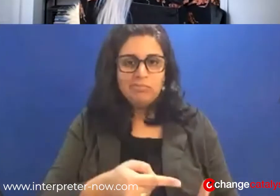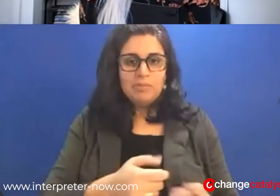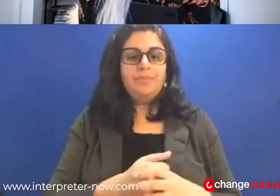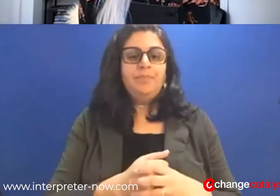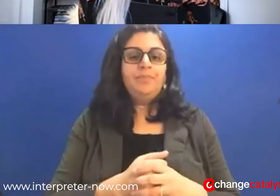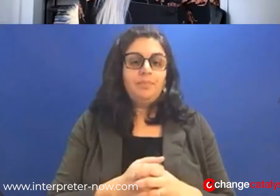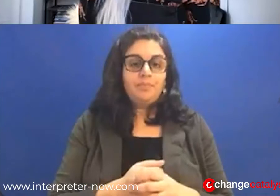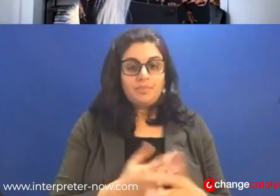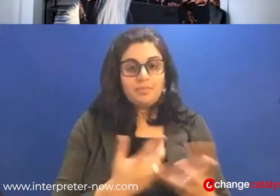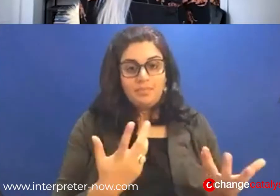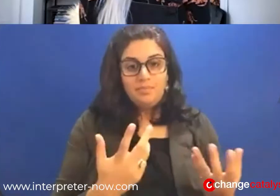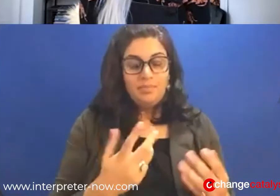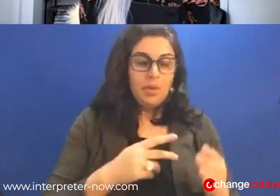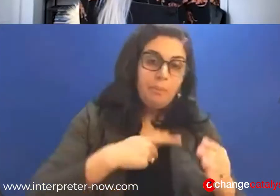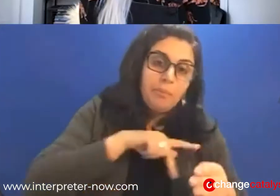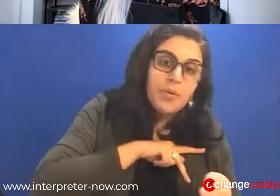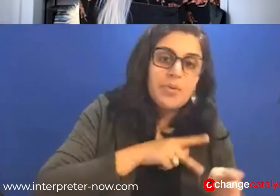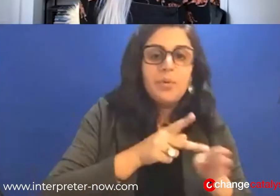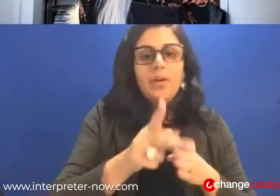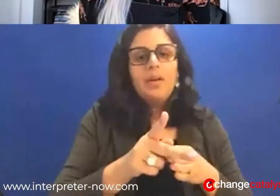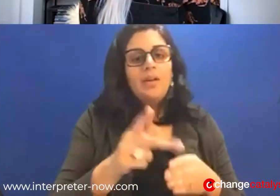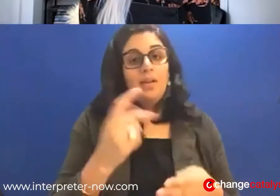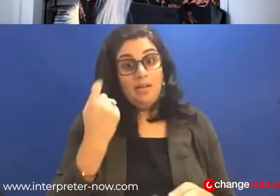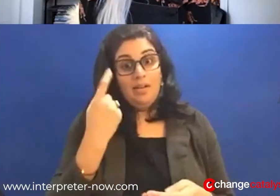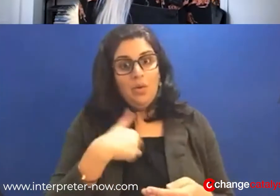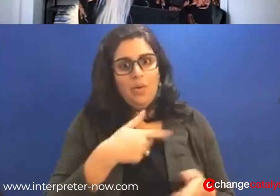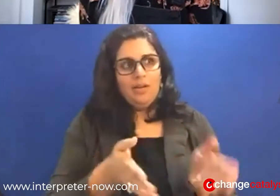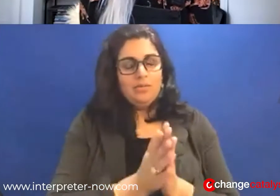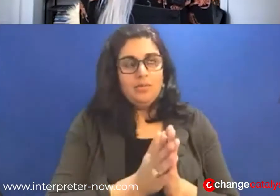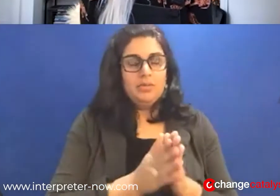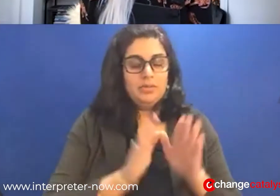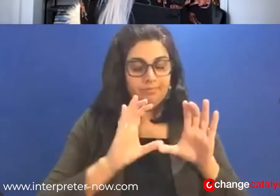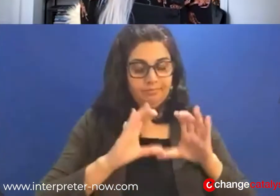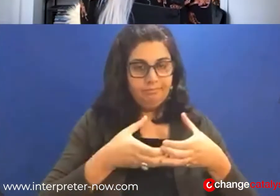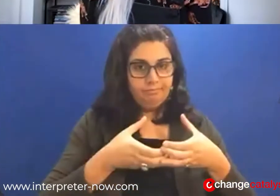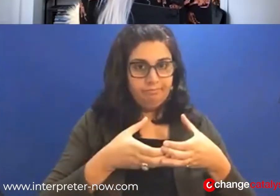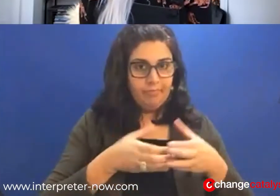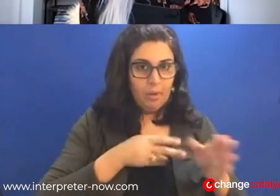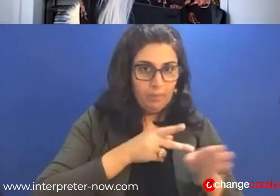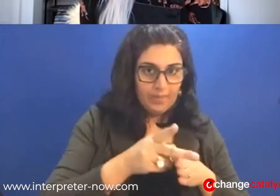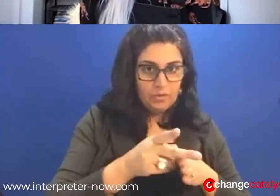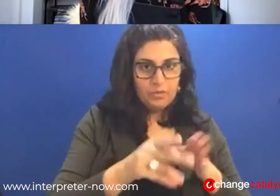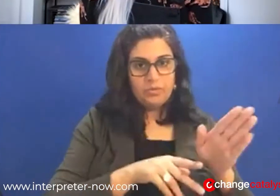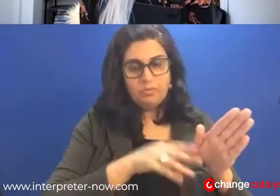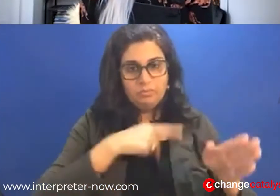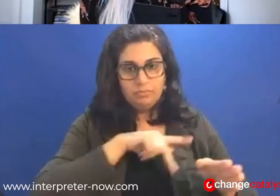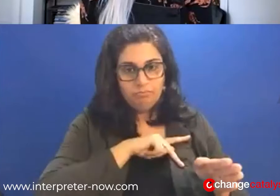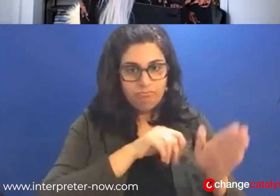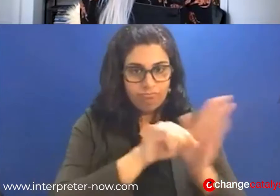which even that in itself, like in a world where we're asked to compartmentalize our personal, professional lives, aggregating it too is an act of authenticity as well.